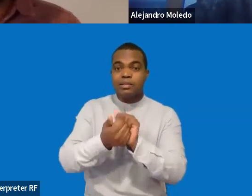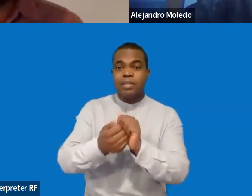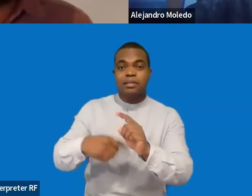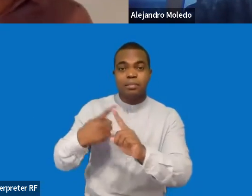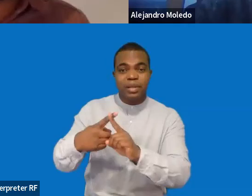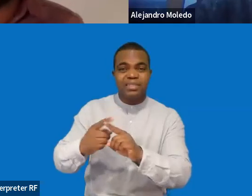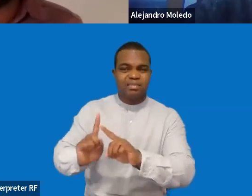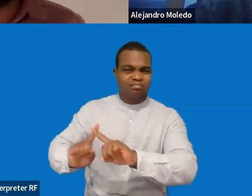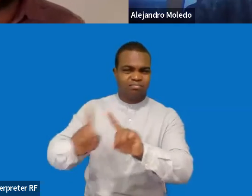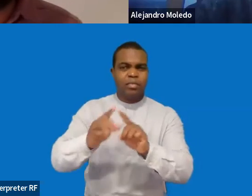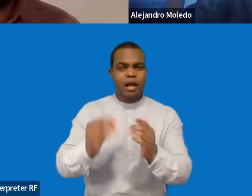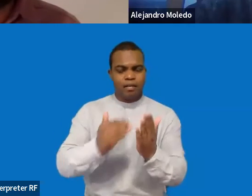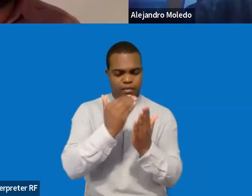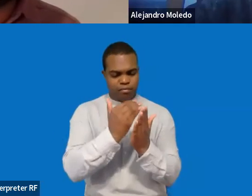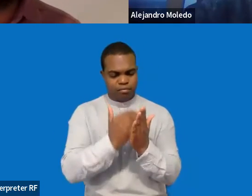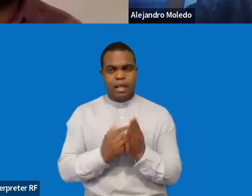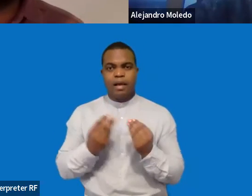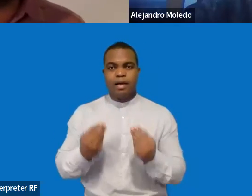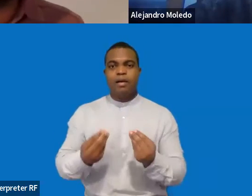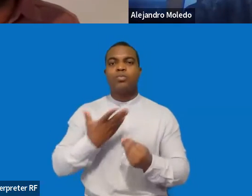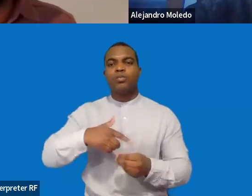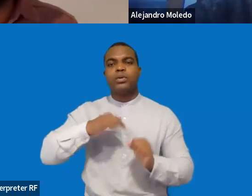but it means that we are not structurally consulted.